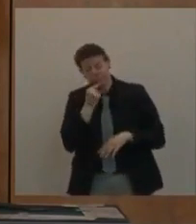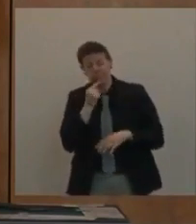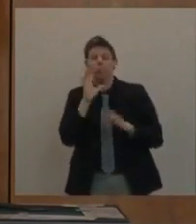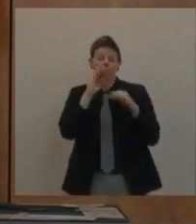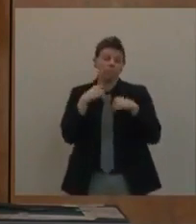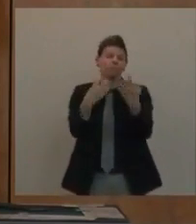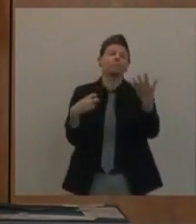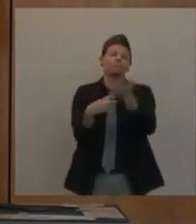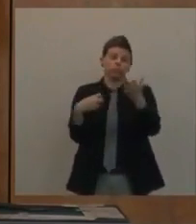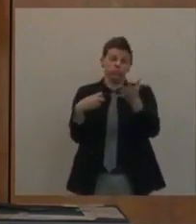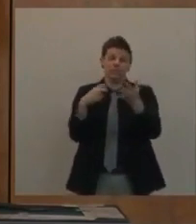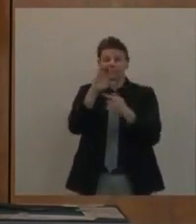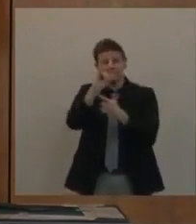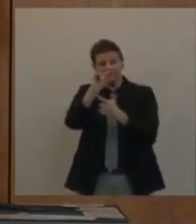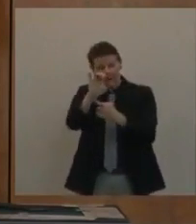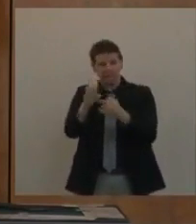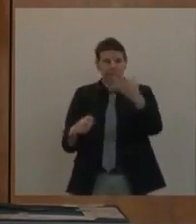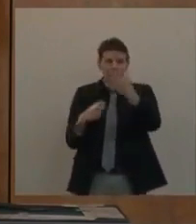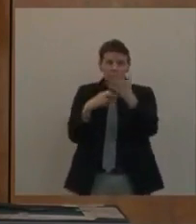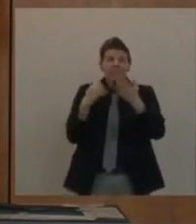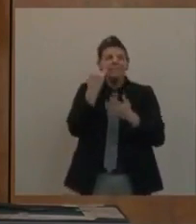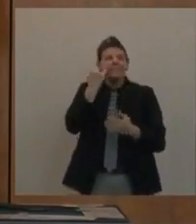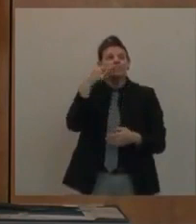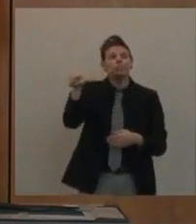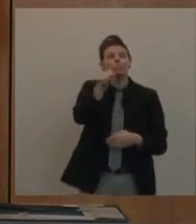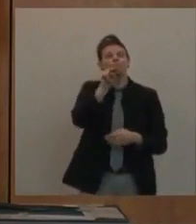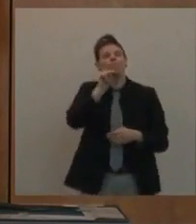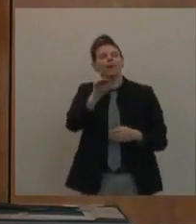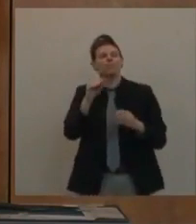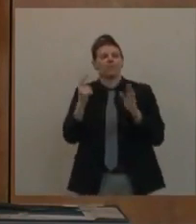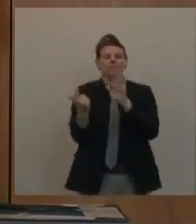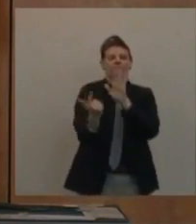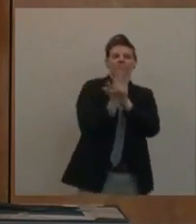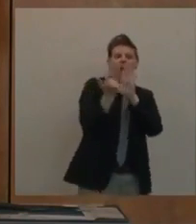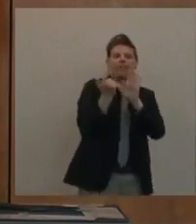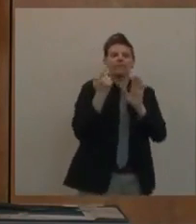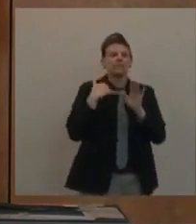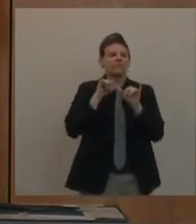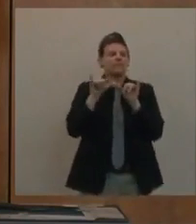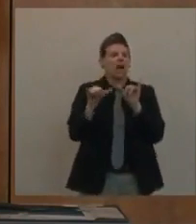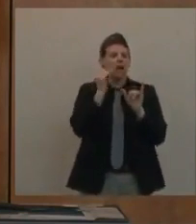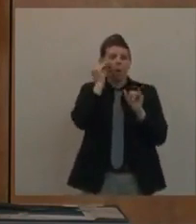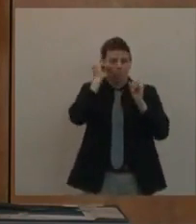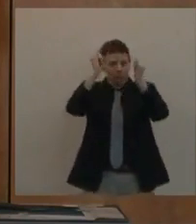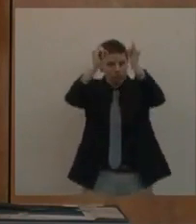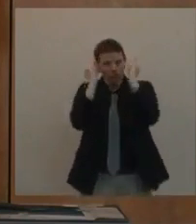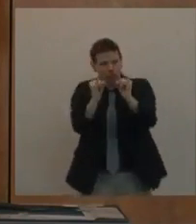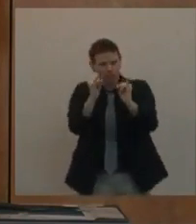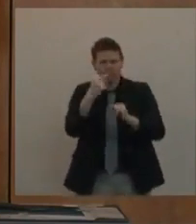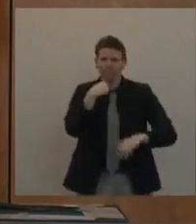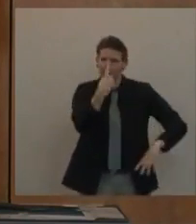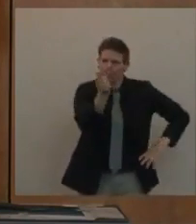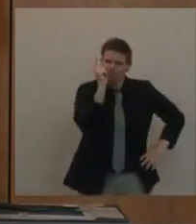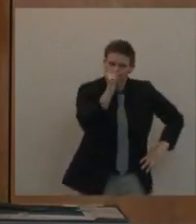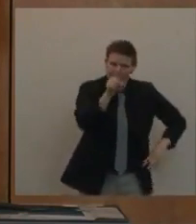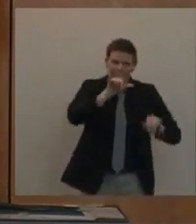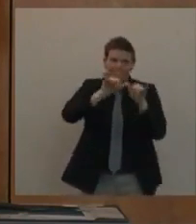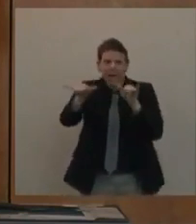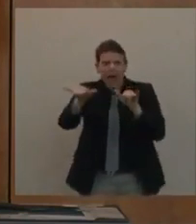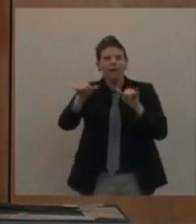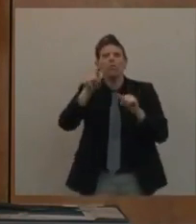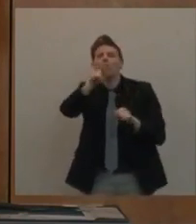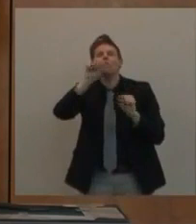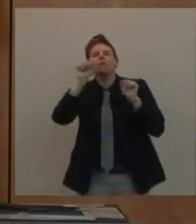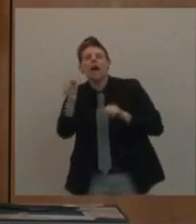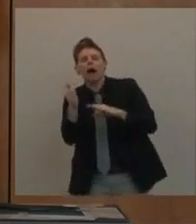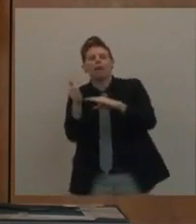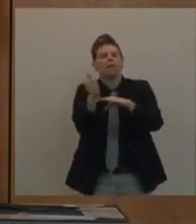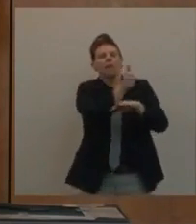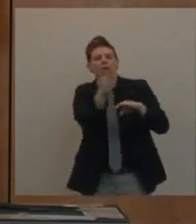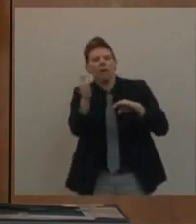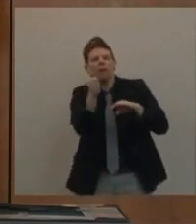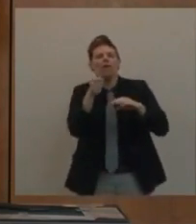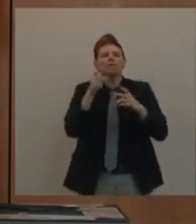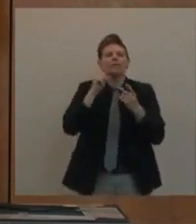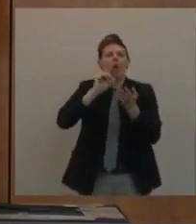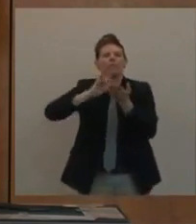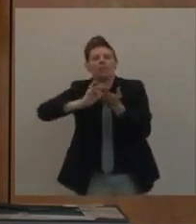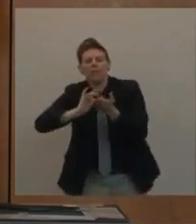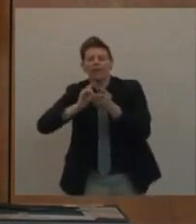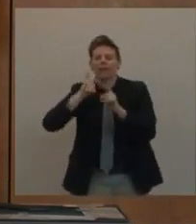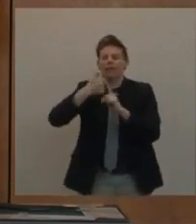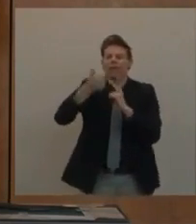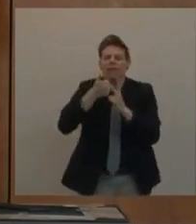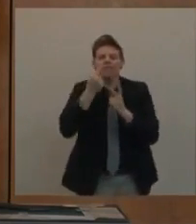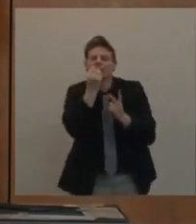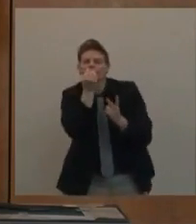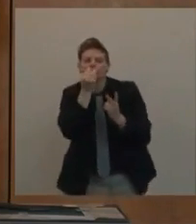IN THE WAY WE DO THAT IS WE WILL PROVIDE CITATIONS AND PEOPLE SHOULD ALSO EXPECT THAT IF NEW MEXICANS ARE VIOLATING OUR STAY-AT-HOME INSTRUCTIONS BY NOT JUST GOING